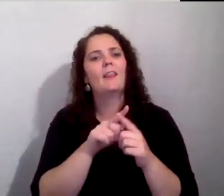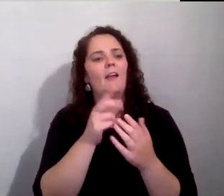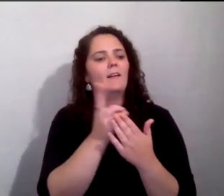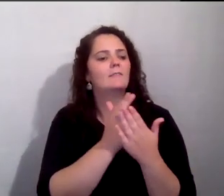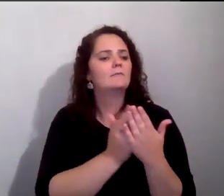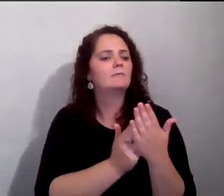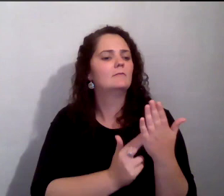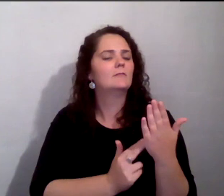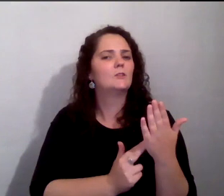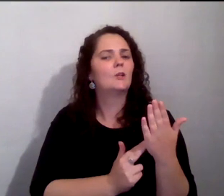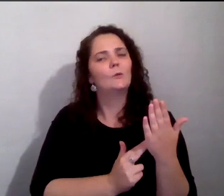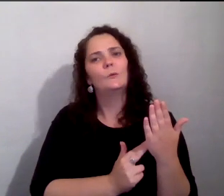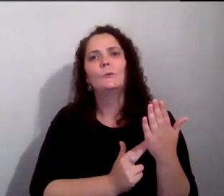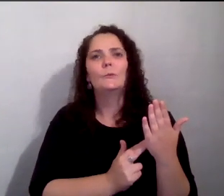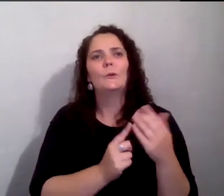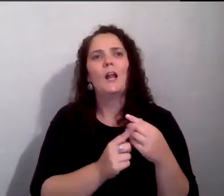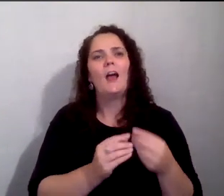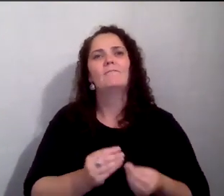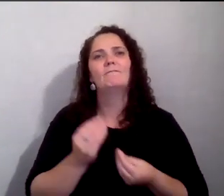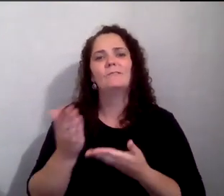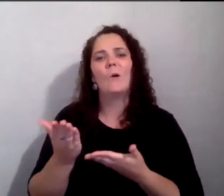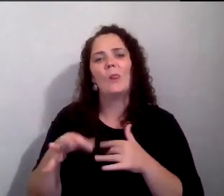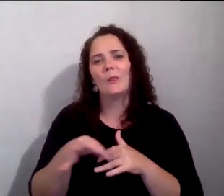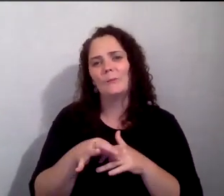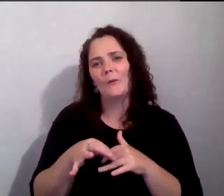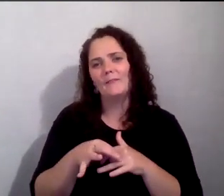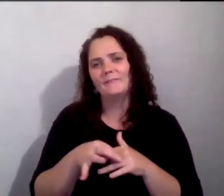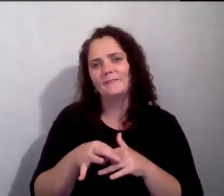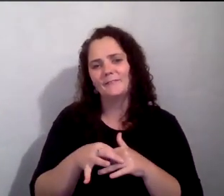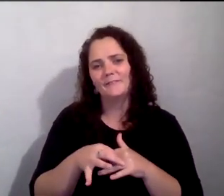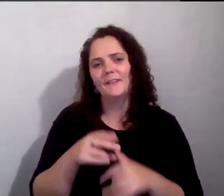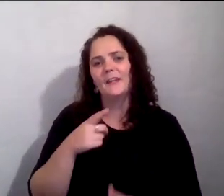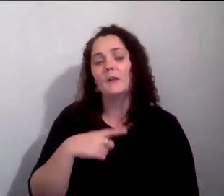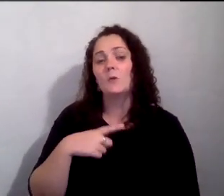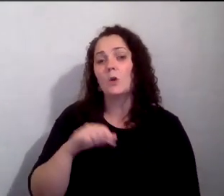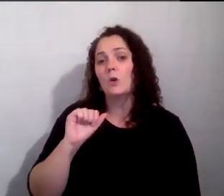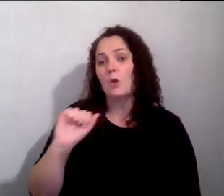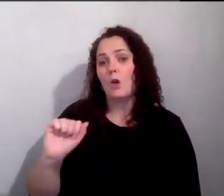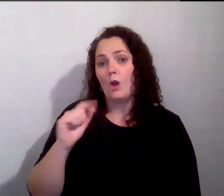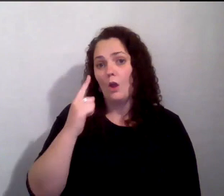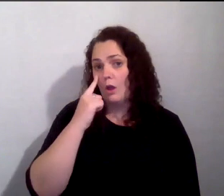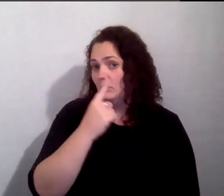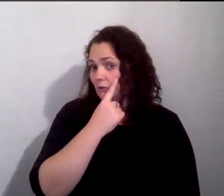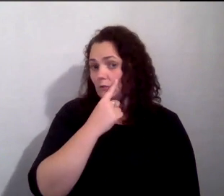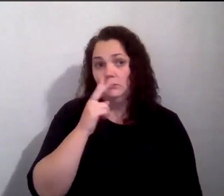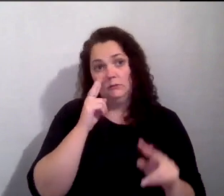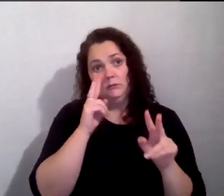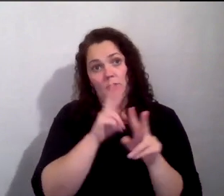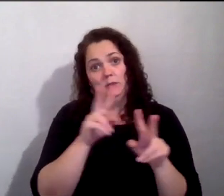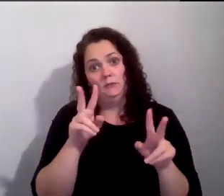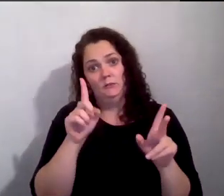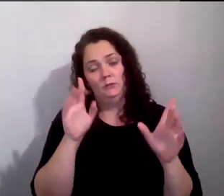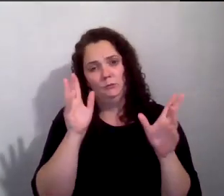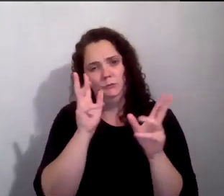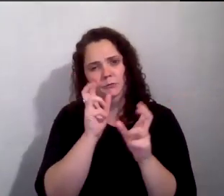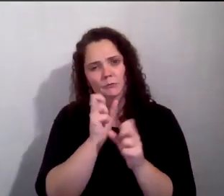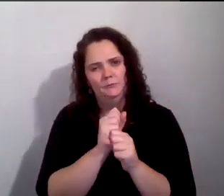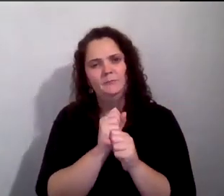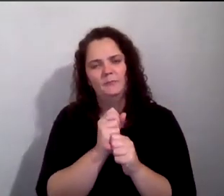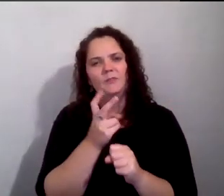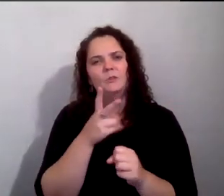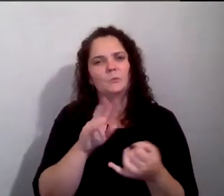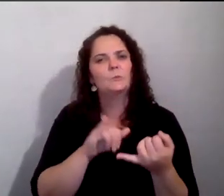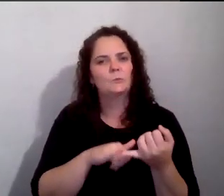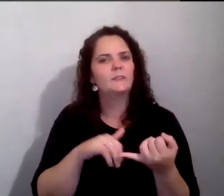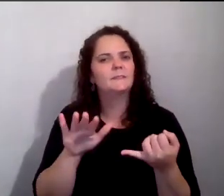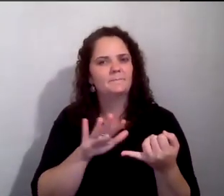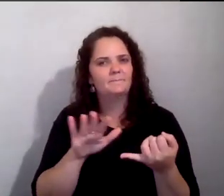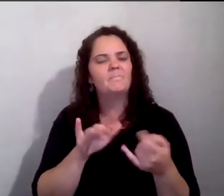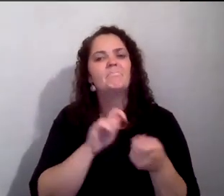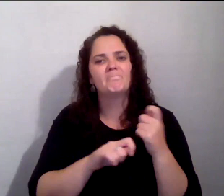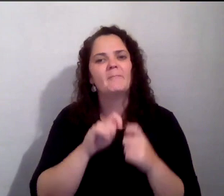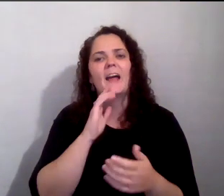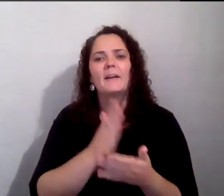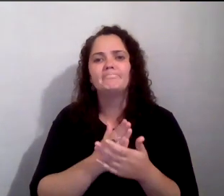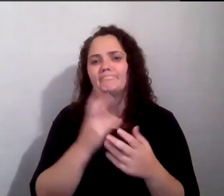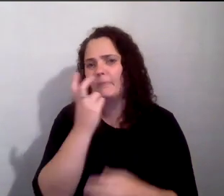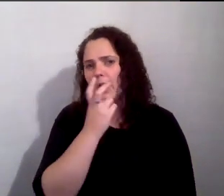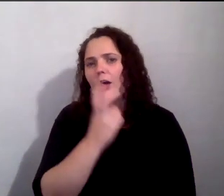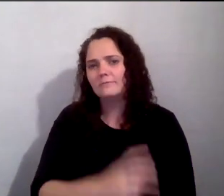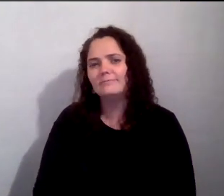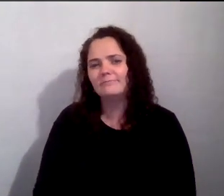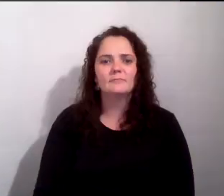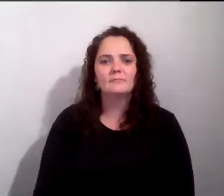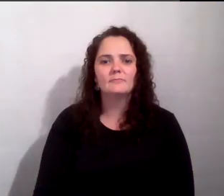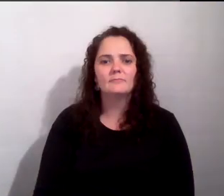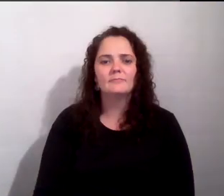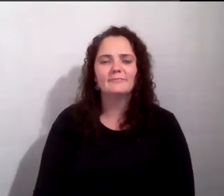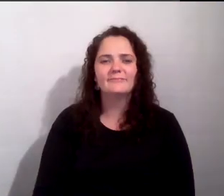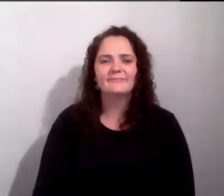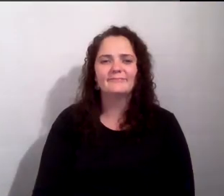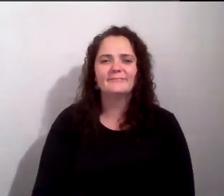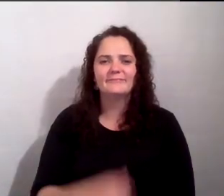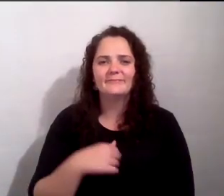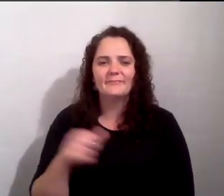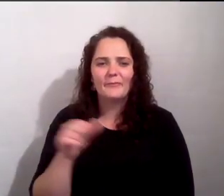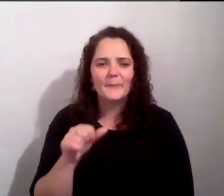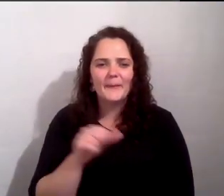let me return my PowerPoint, there we go Here's the Arthur Boyd that we discussed